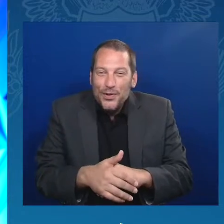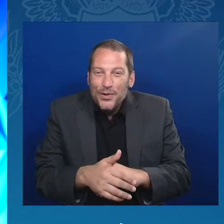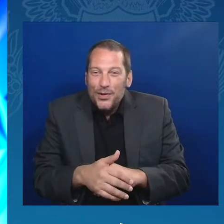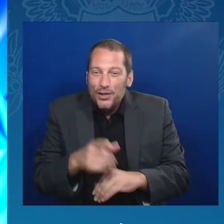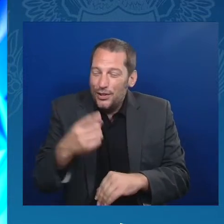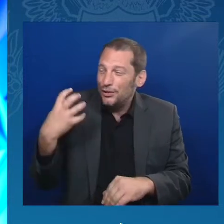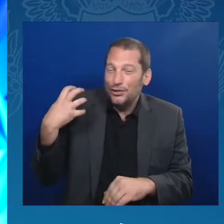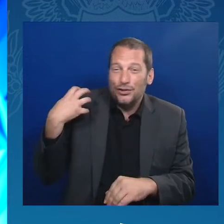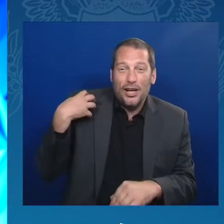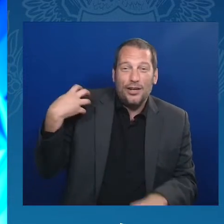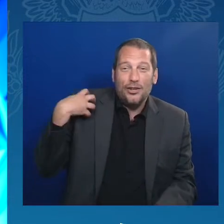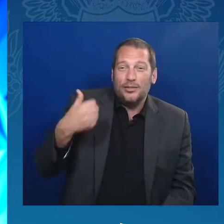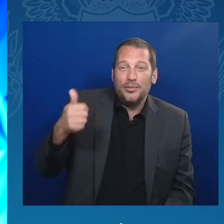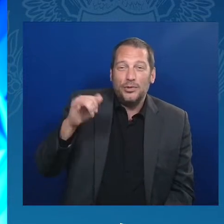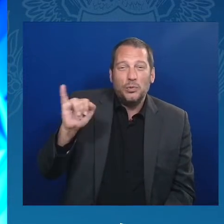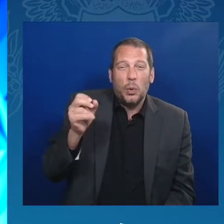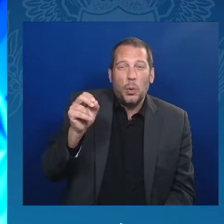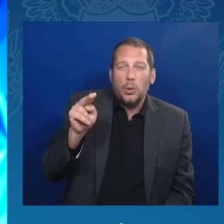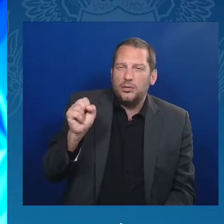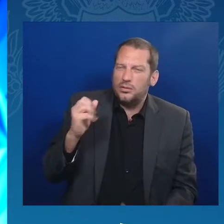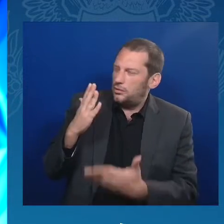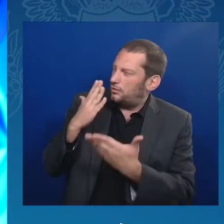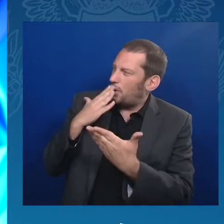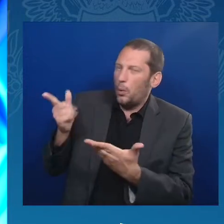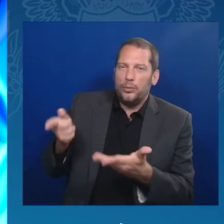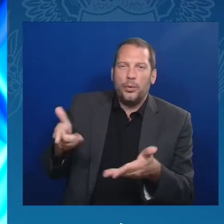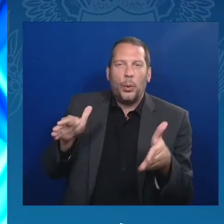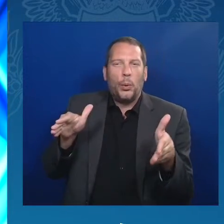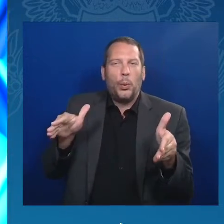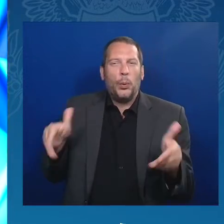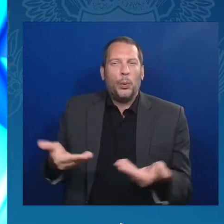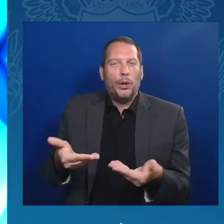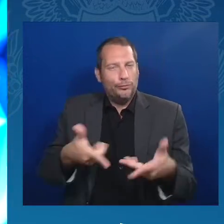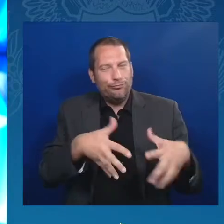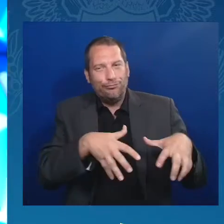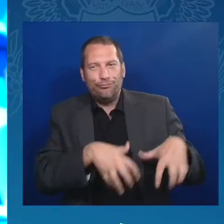and hosting us today. Thank you very much. Shall we? Yeah okay.